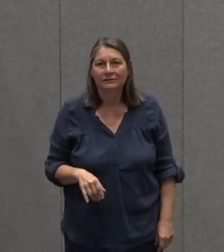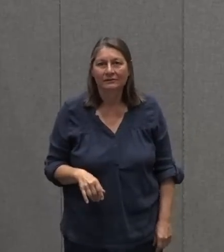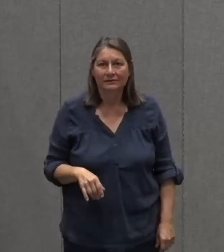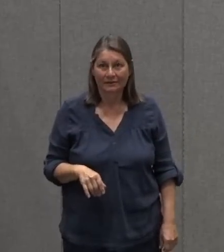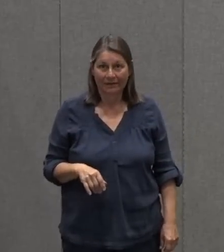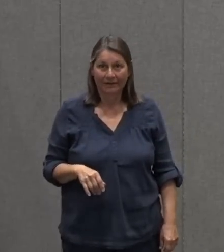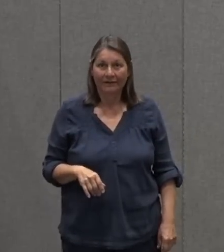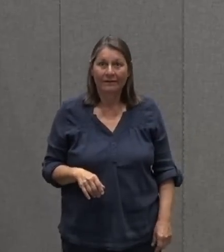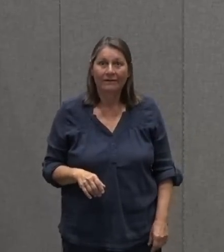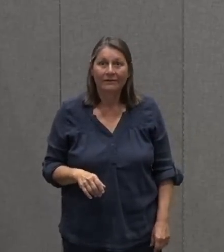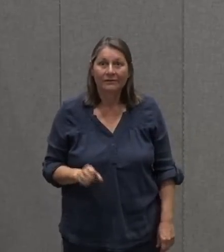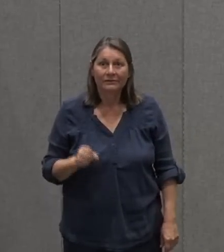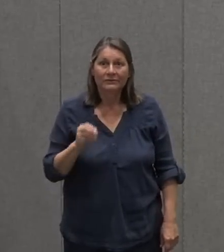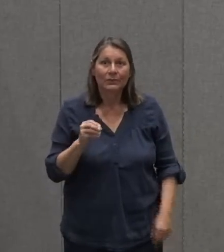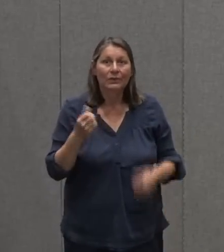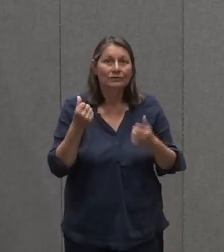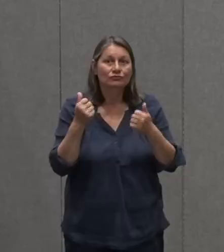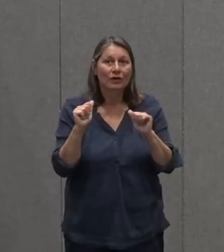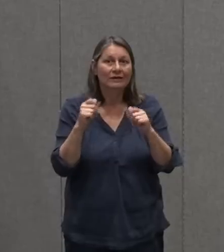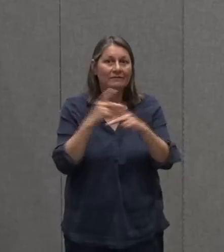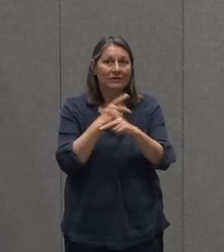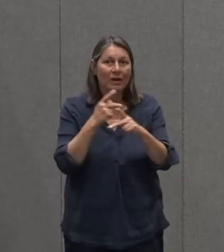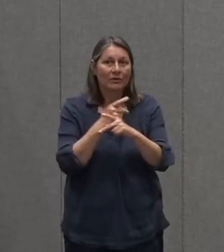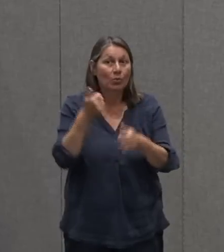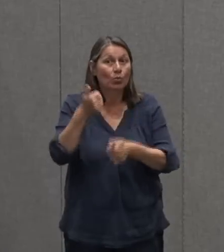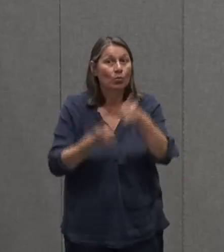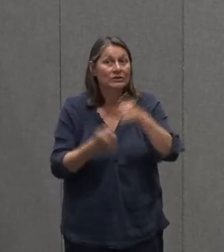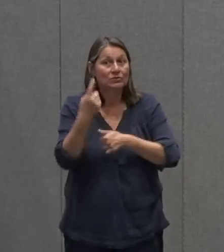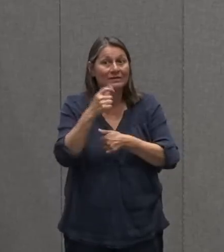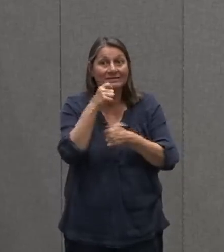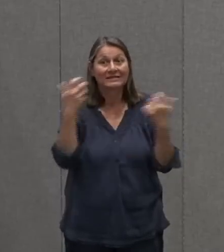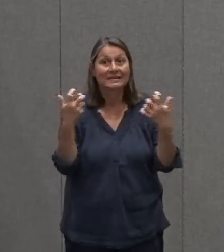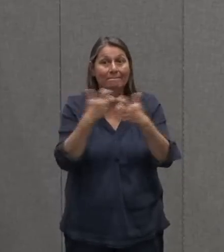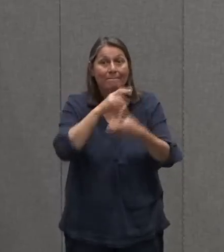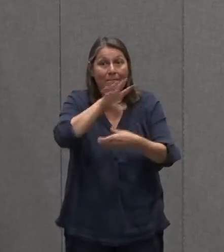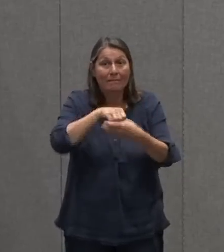is that try to find out which one doesn't belong and why.